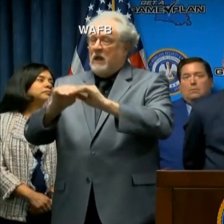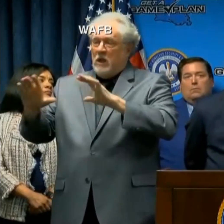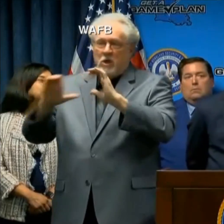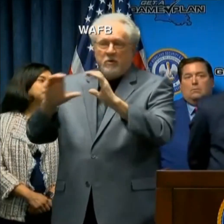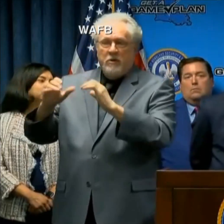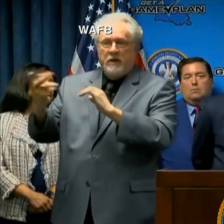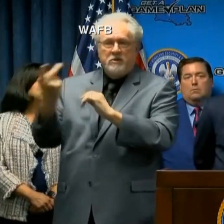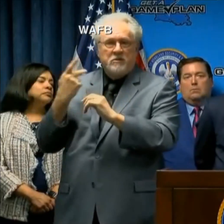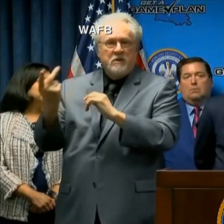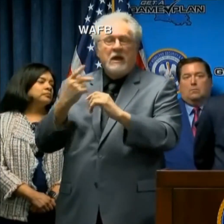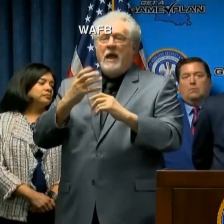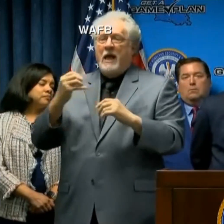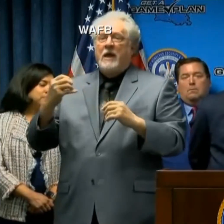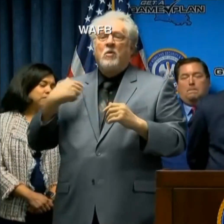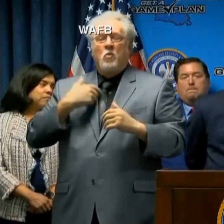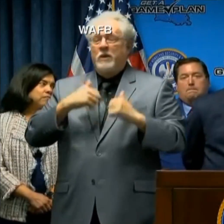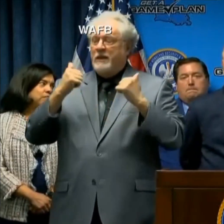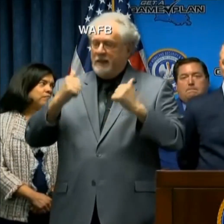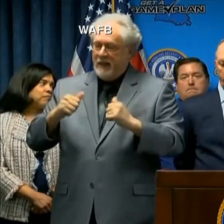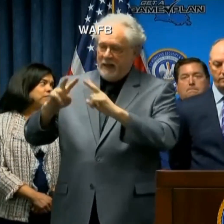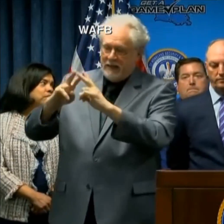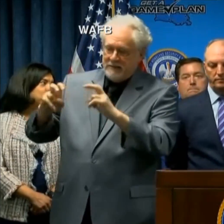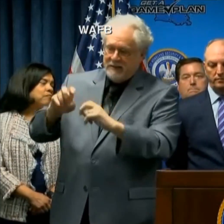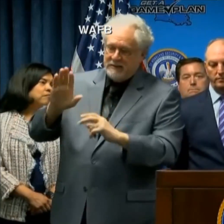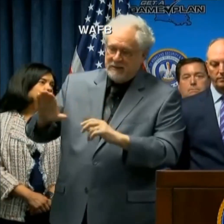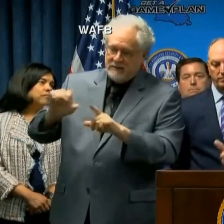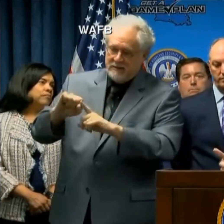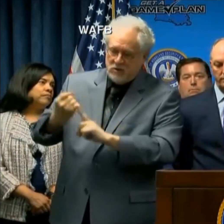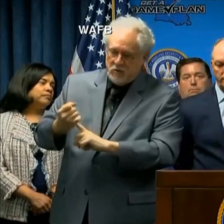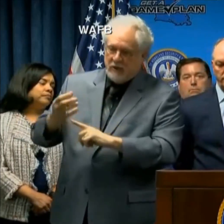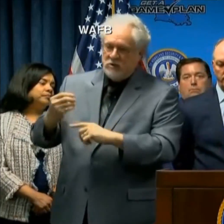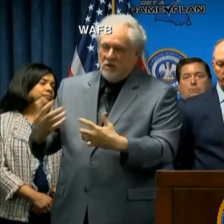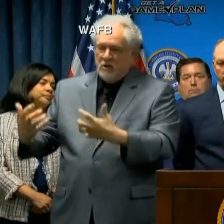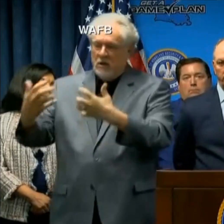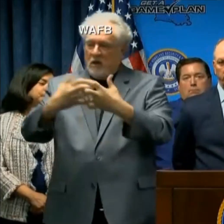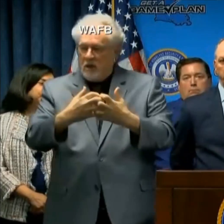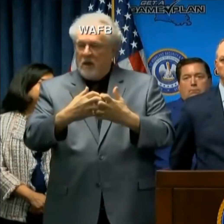today so that we really can assess that situation in collaboration and really in